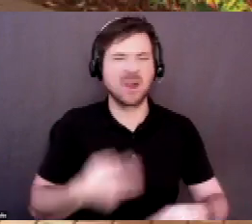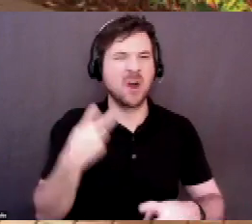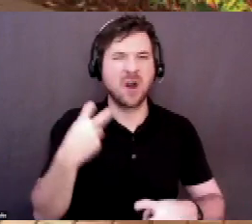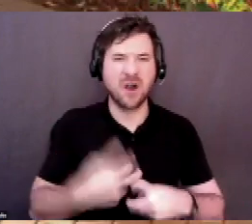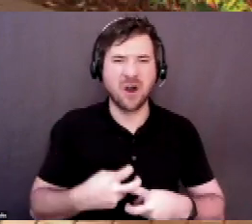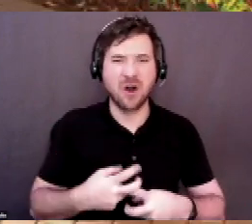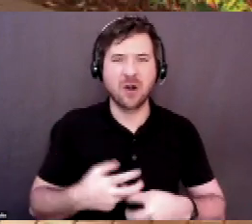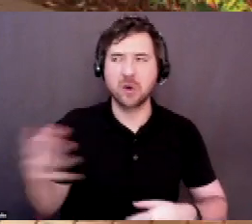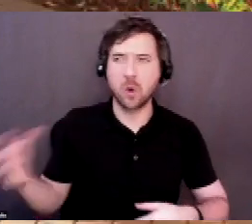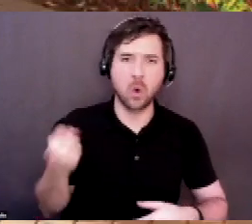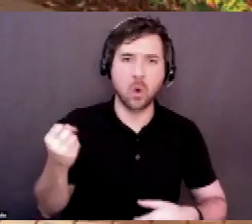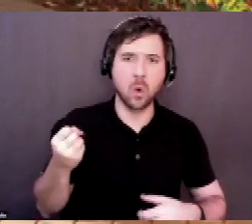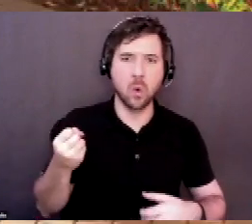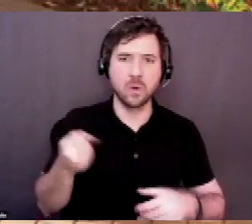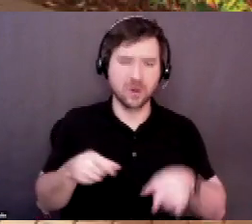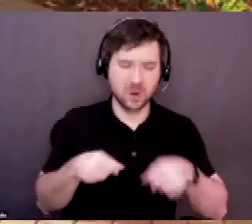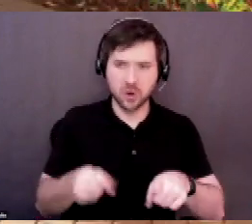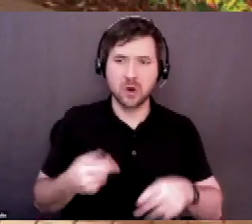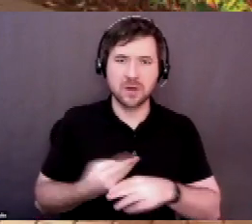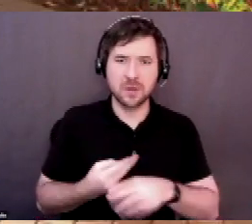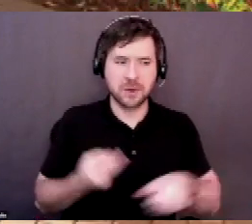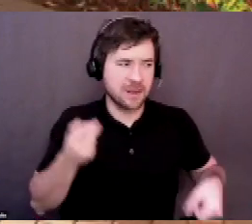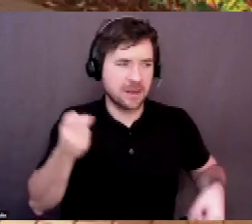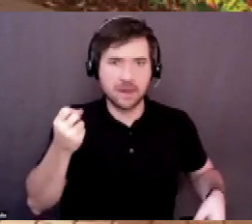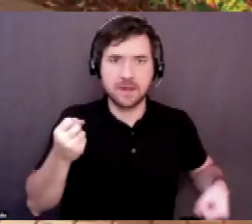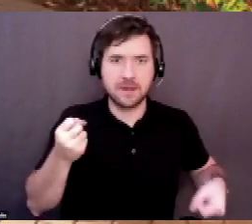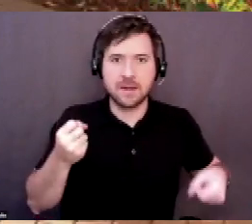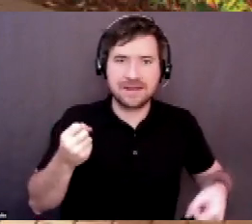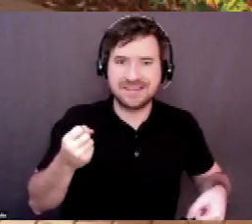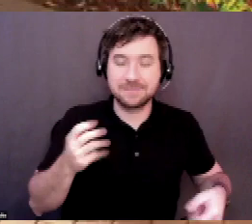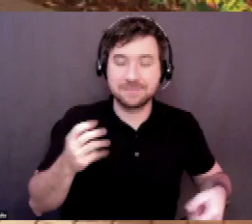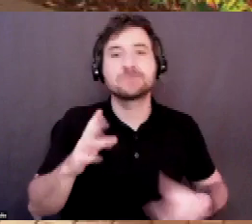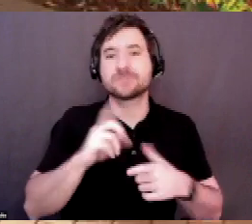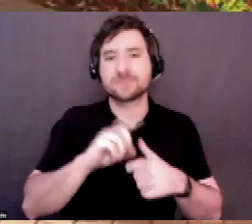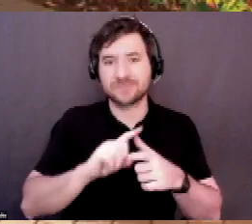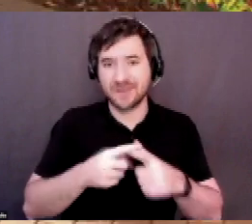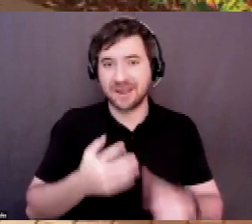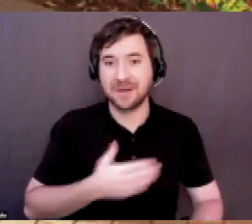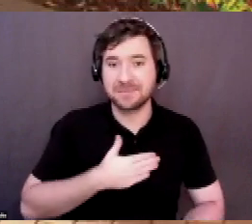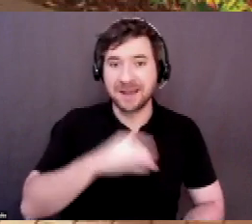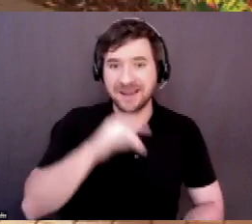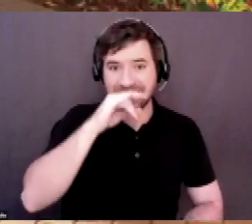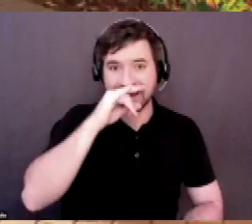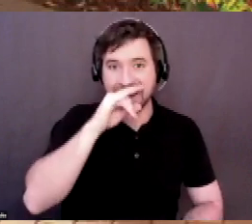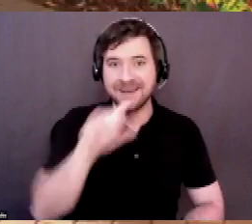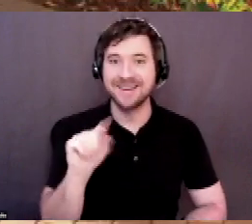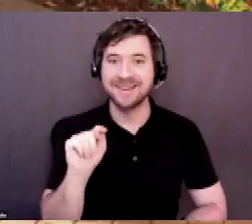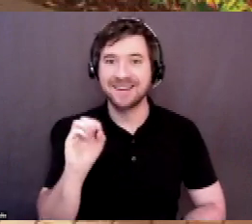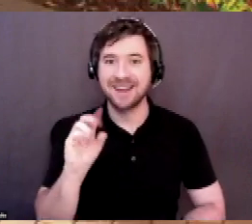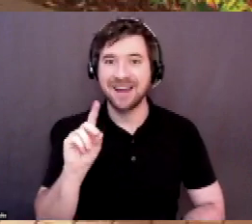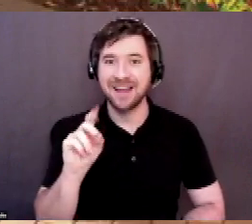And then when my kid was a toddler, her favorite place to sit was on my rolling walker.